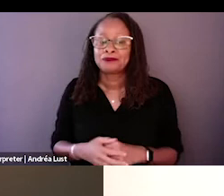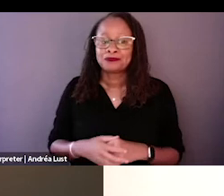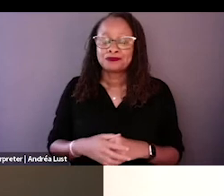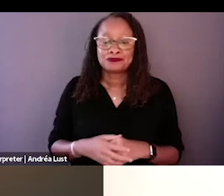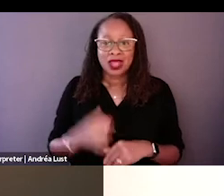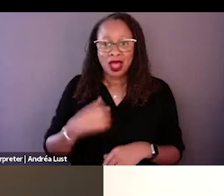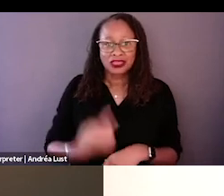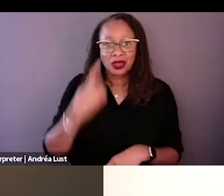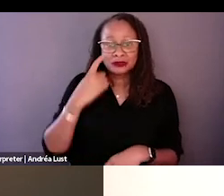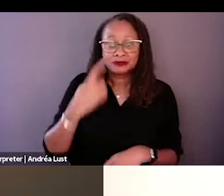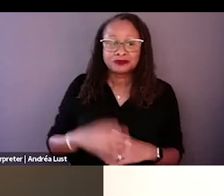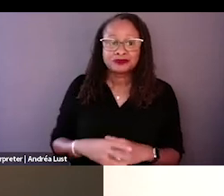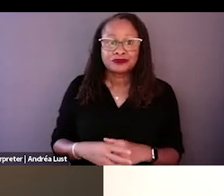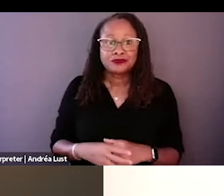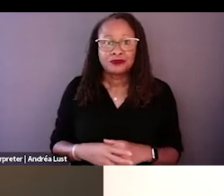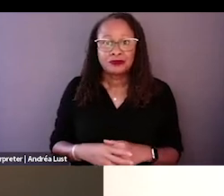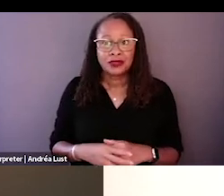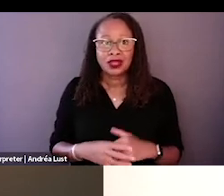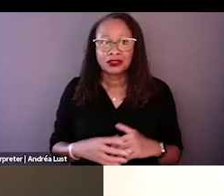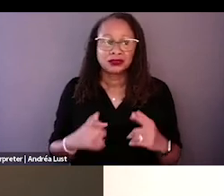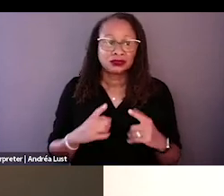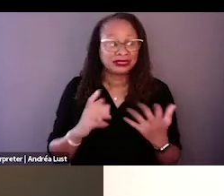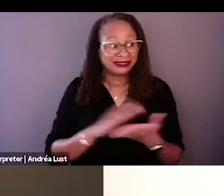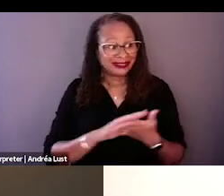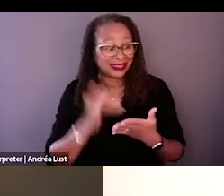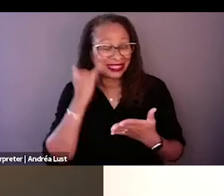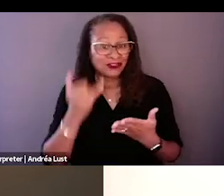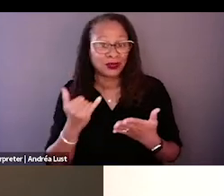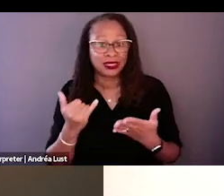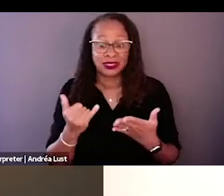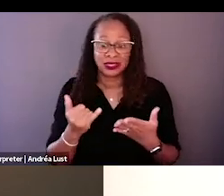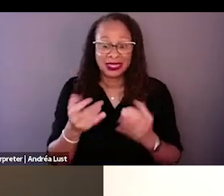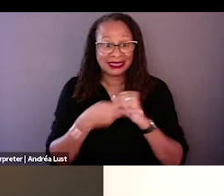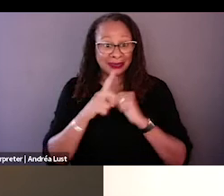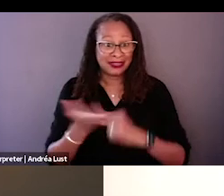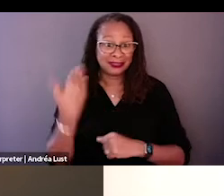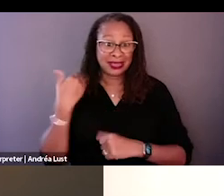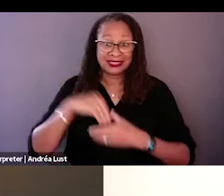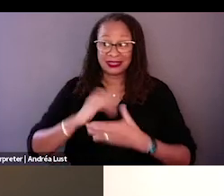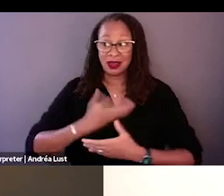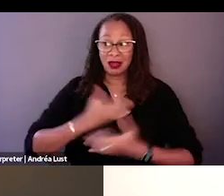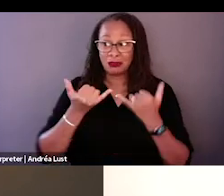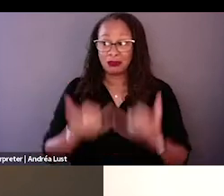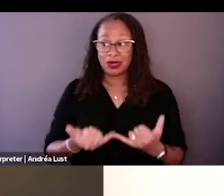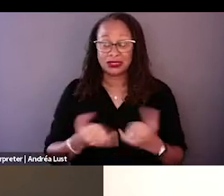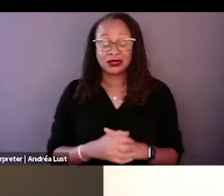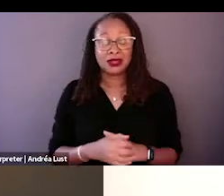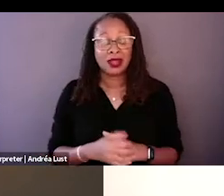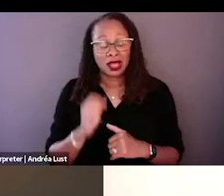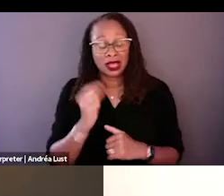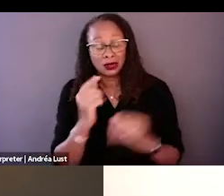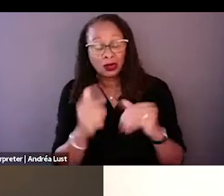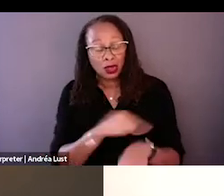So I looked for a producer, and here we are five years later with the version that is almost 17